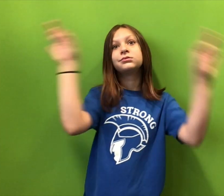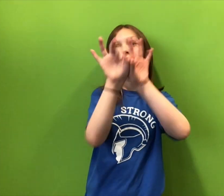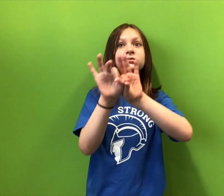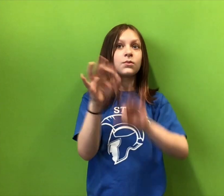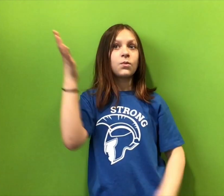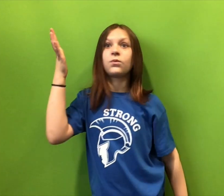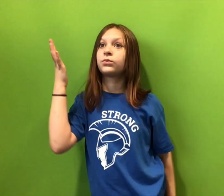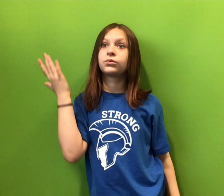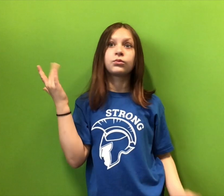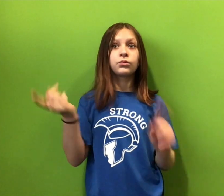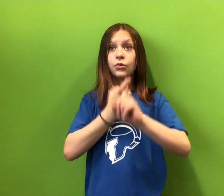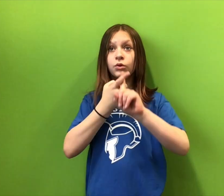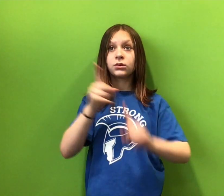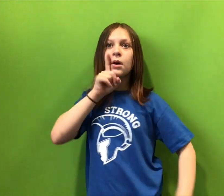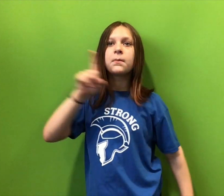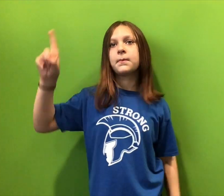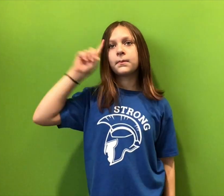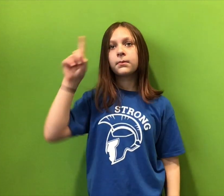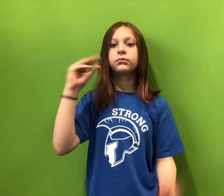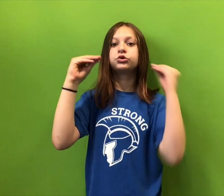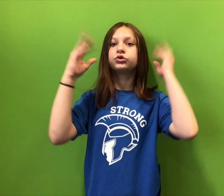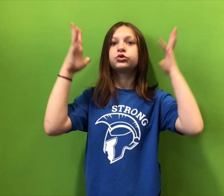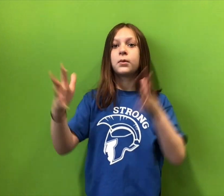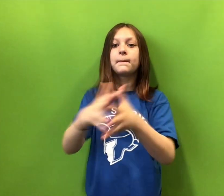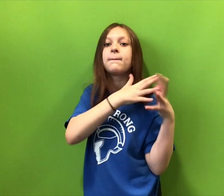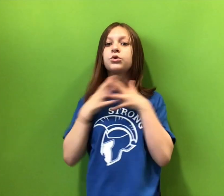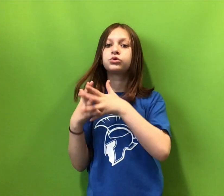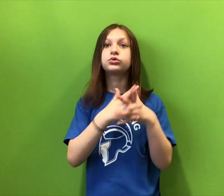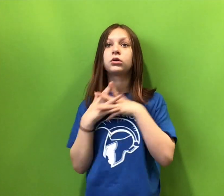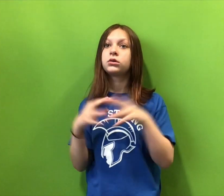Clerc is remembered today for being the first deaf teacher in America.